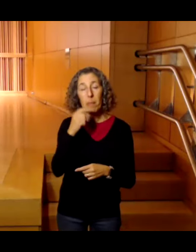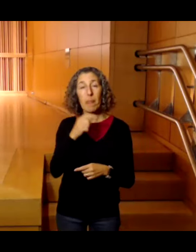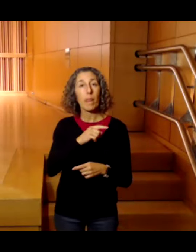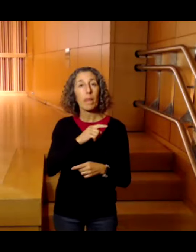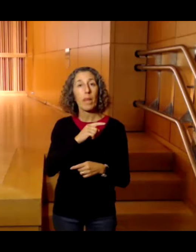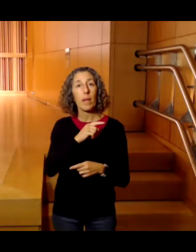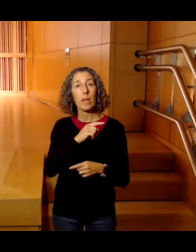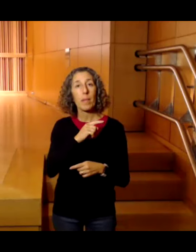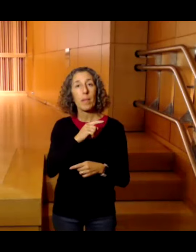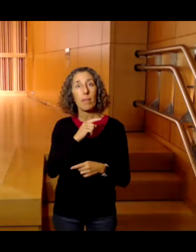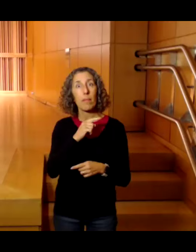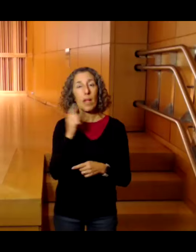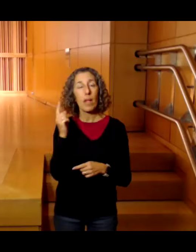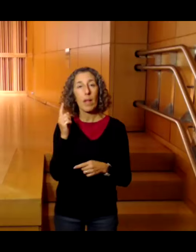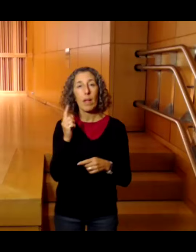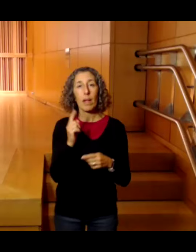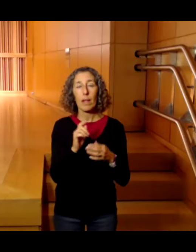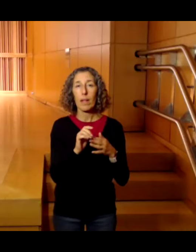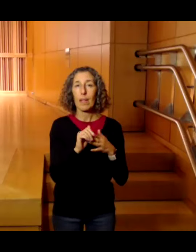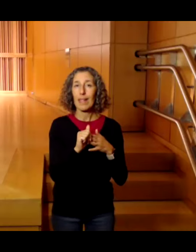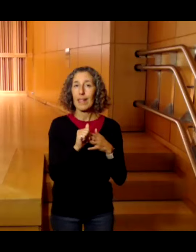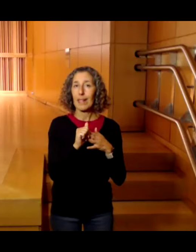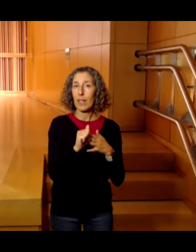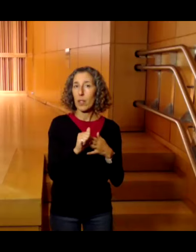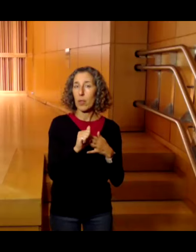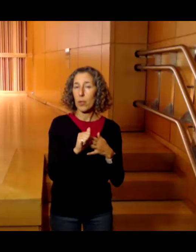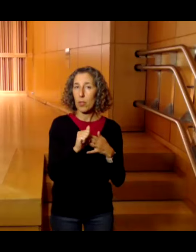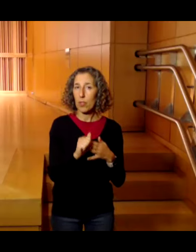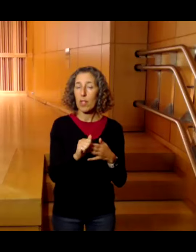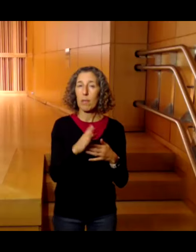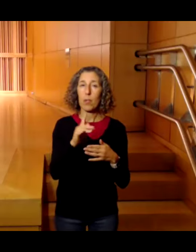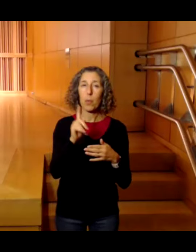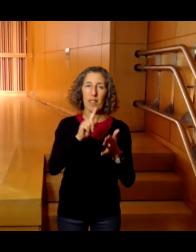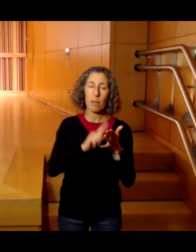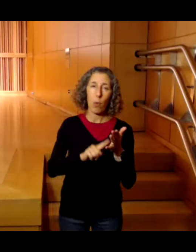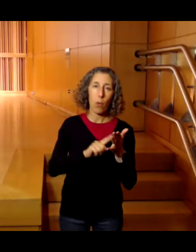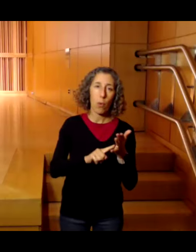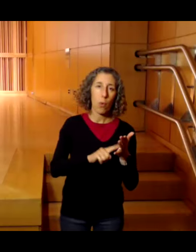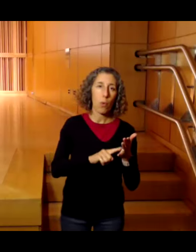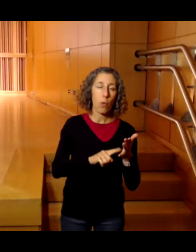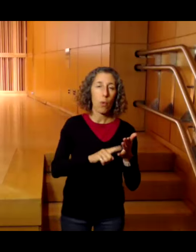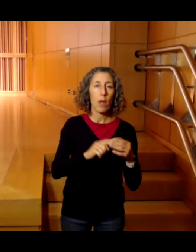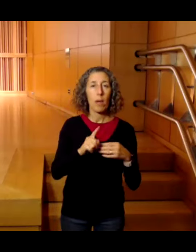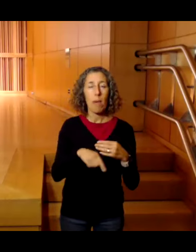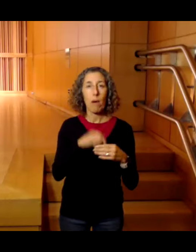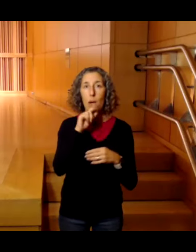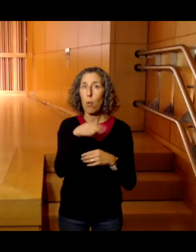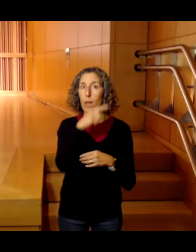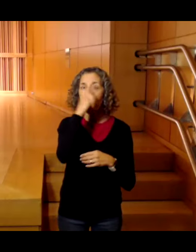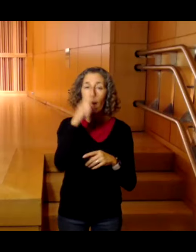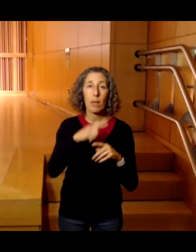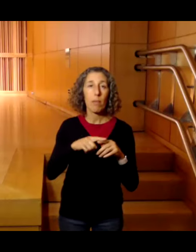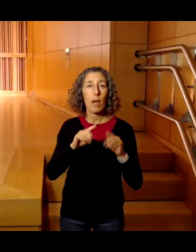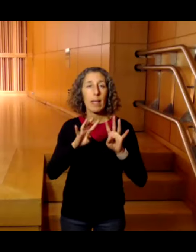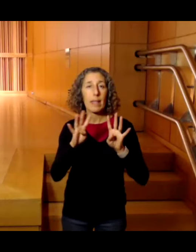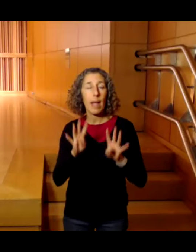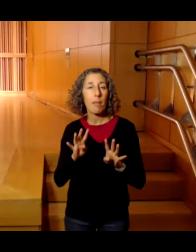You have produced extraordinary issues, especially the issue on climate, on species, and on queer Uganda.